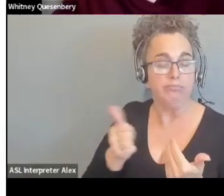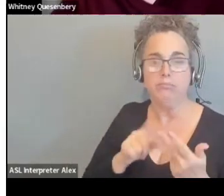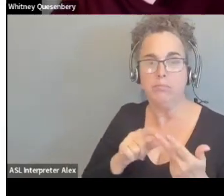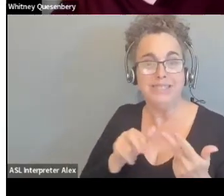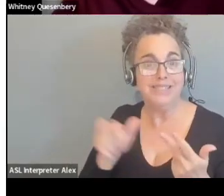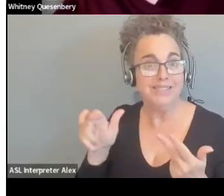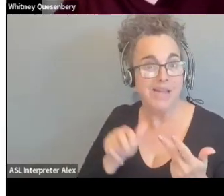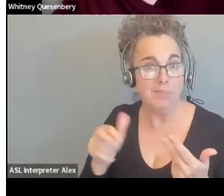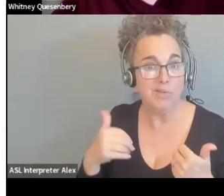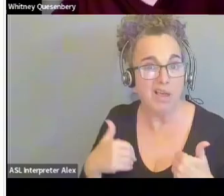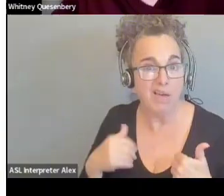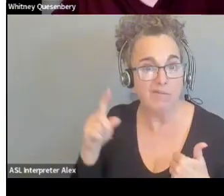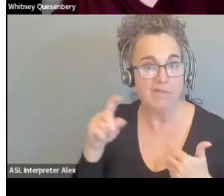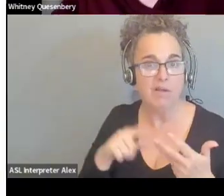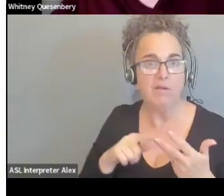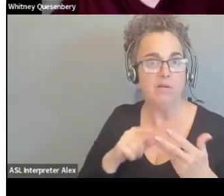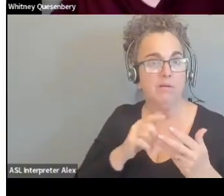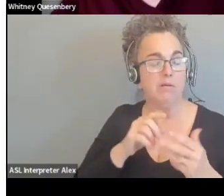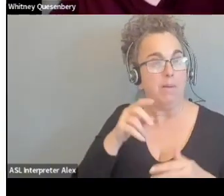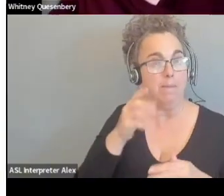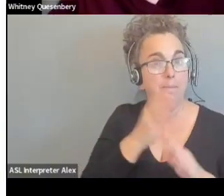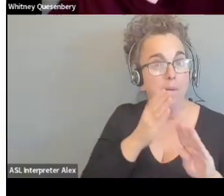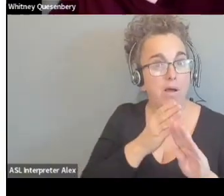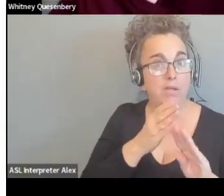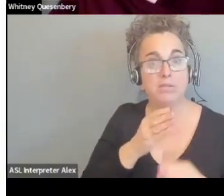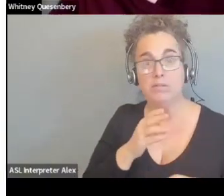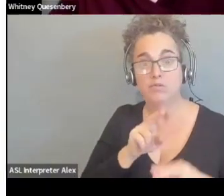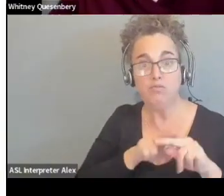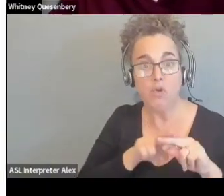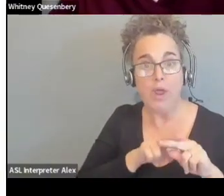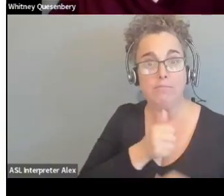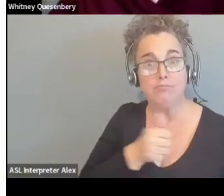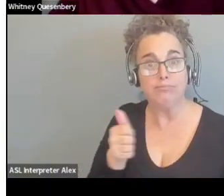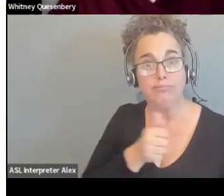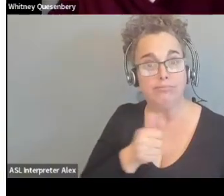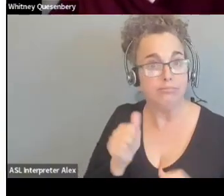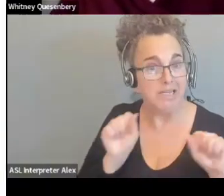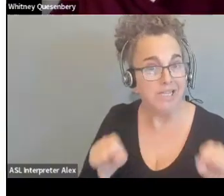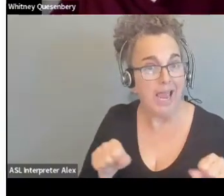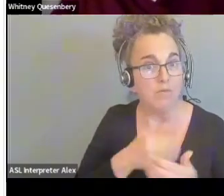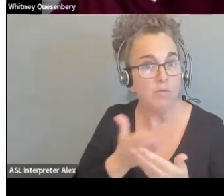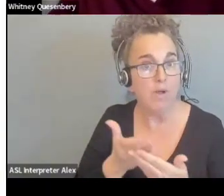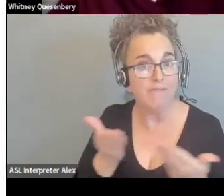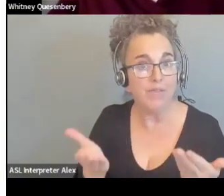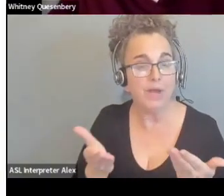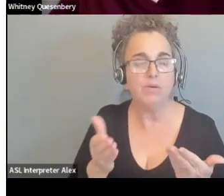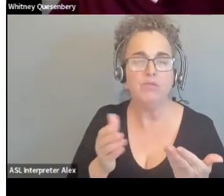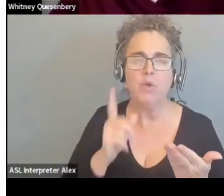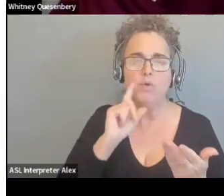public transportation and so on. And so you can think about expanding your research skills